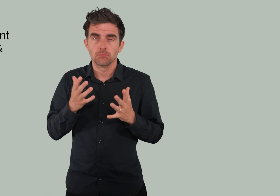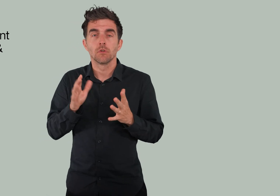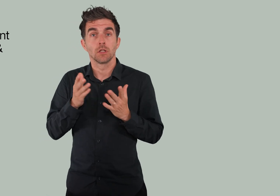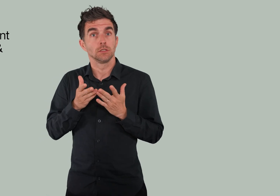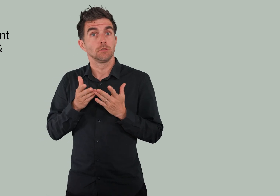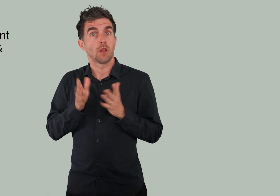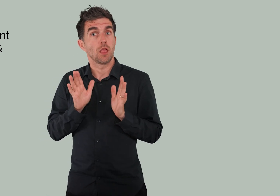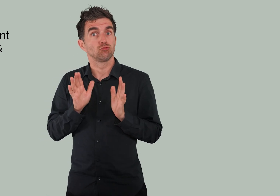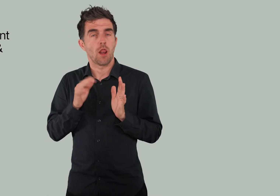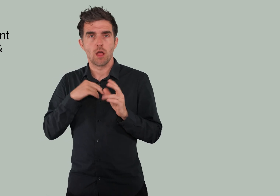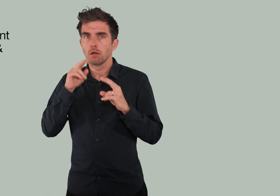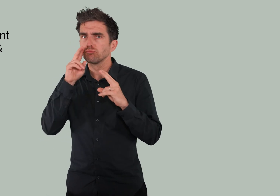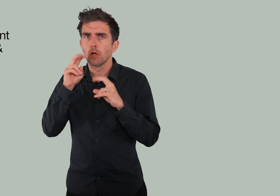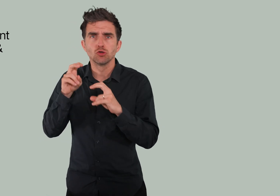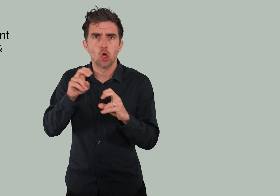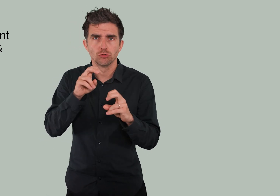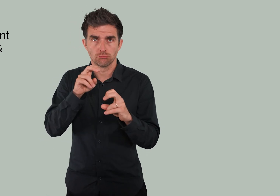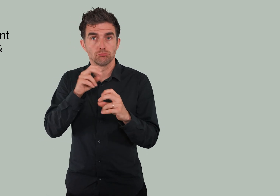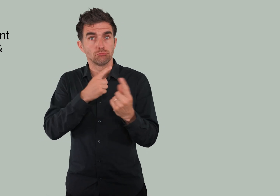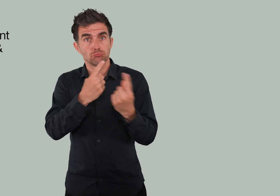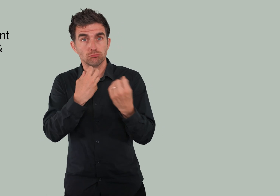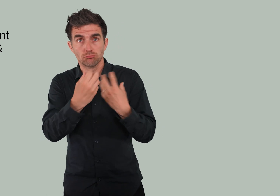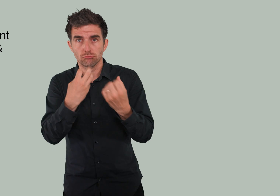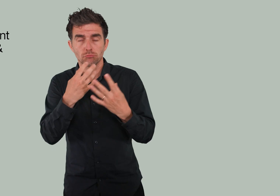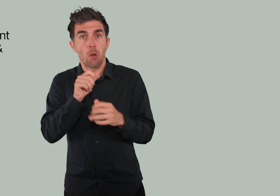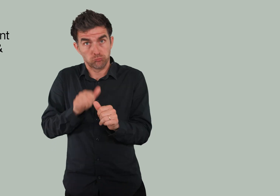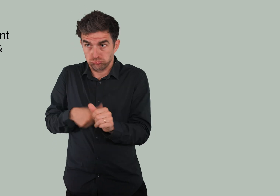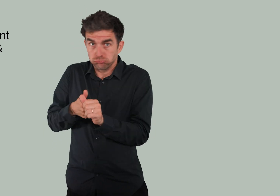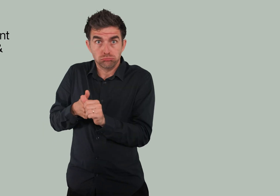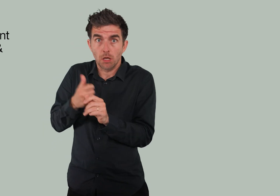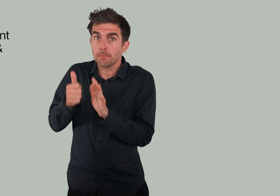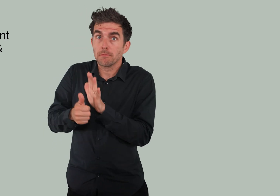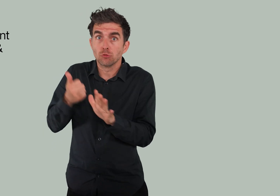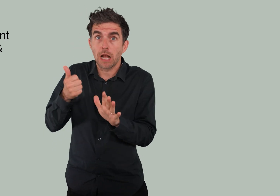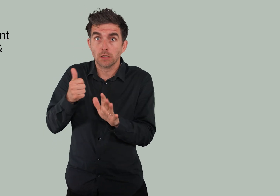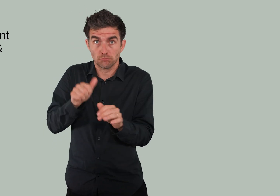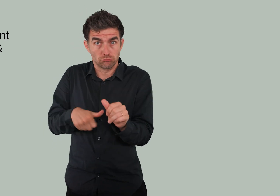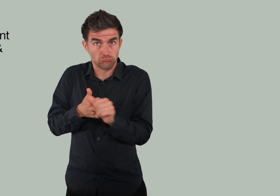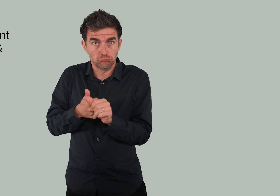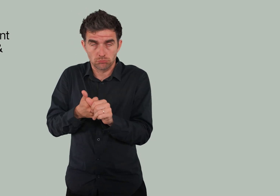Generally, research participants were in favour of specialisation,